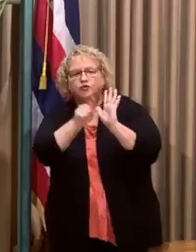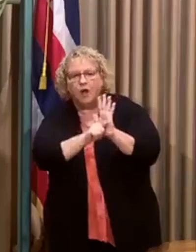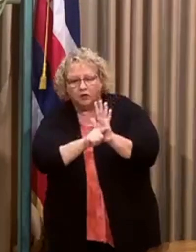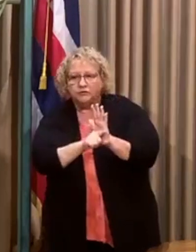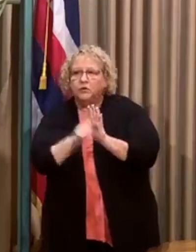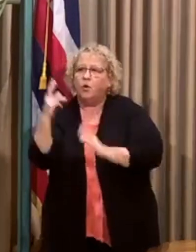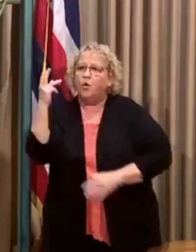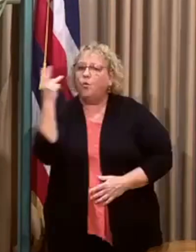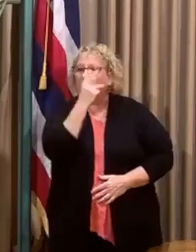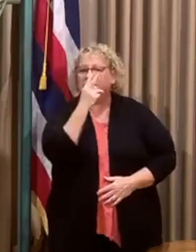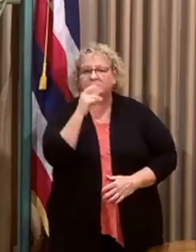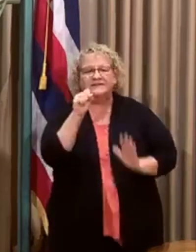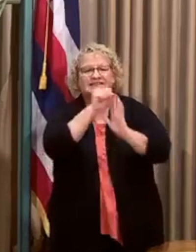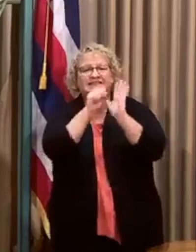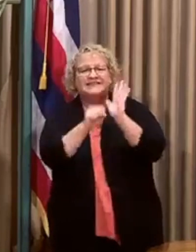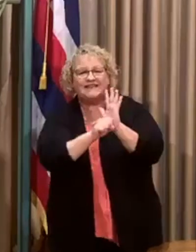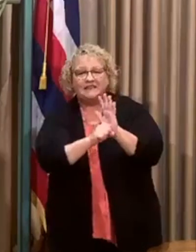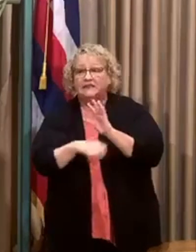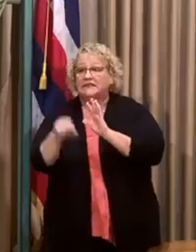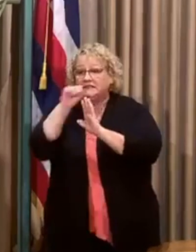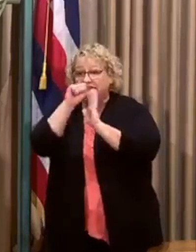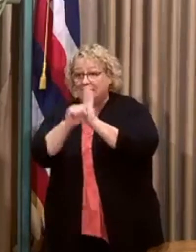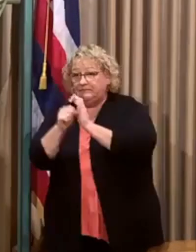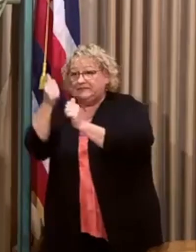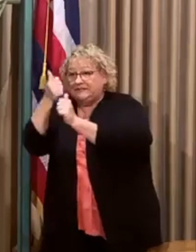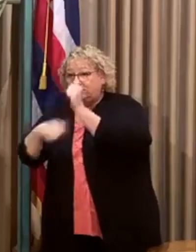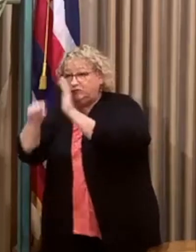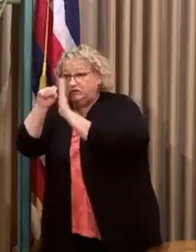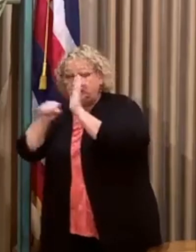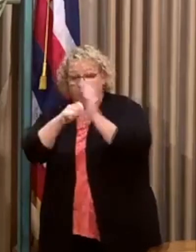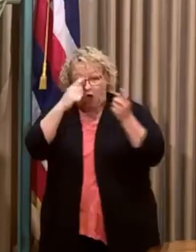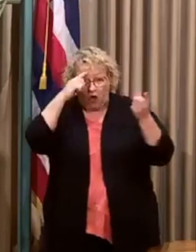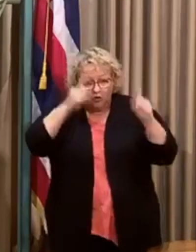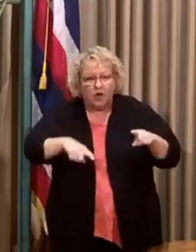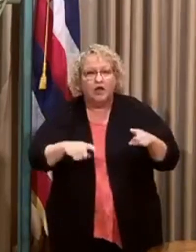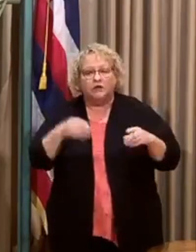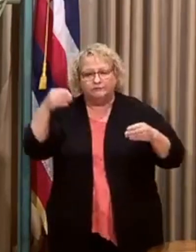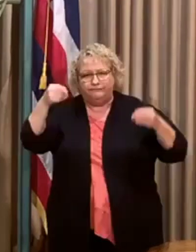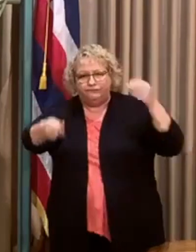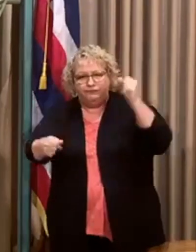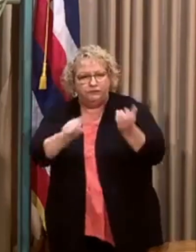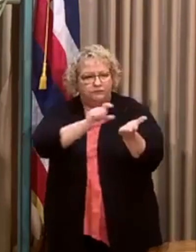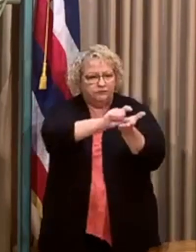where the states agree to share tuition discounts with one another.